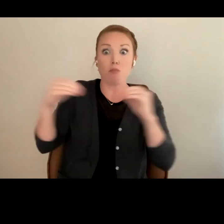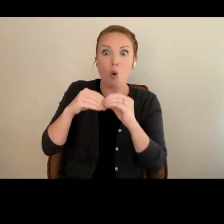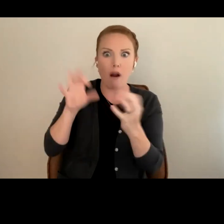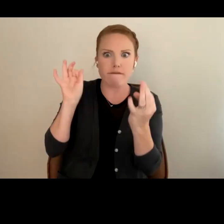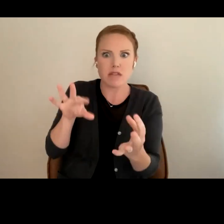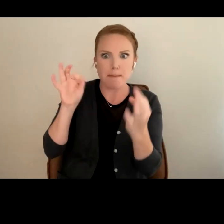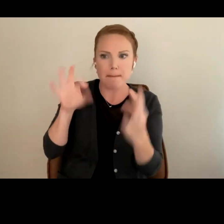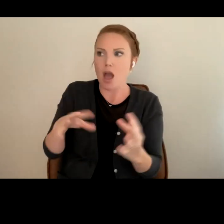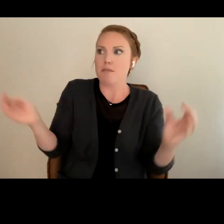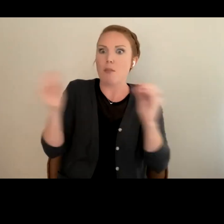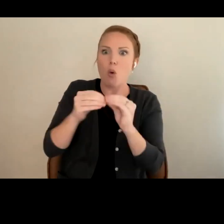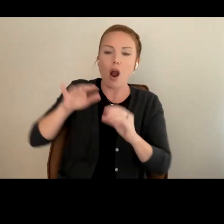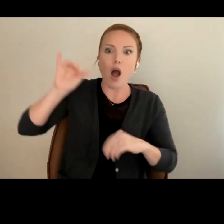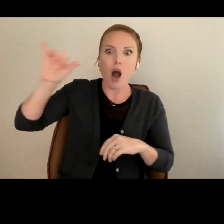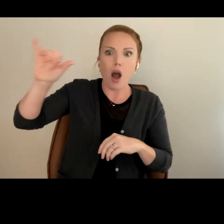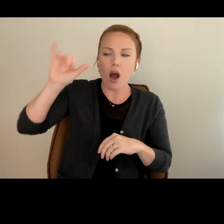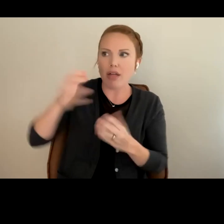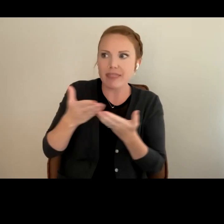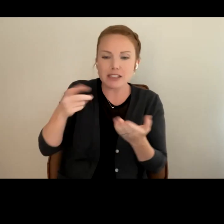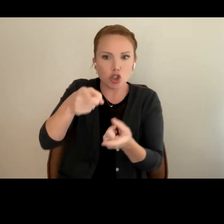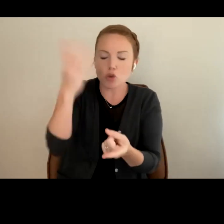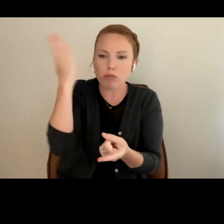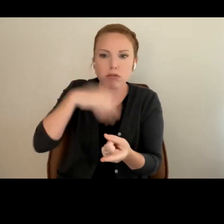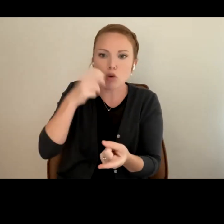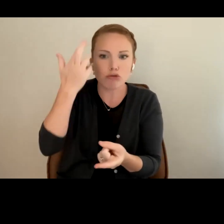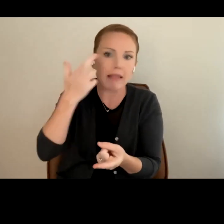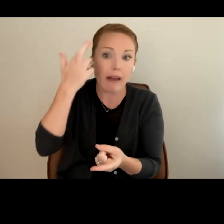issues that the thing actually has. I hope I answered that question.